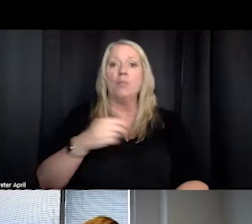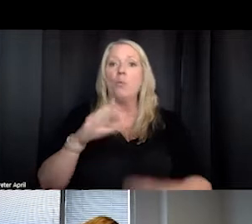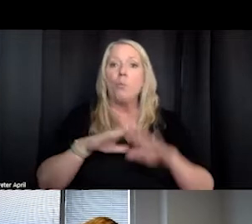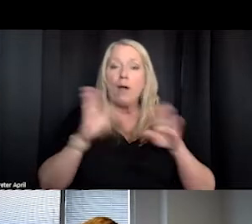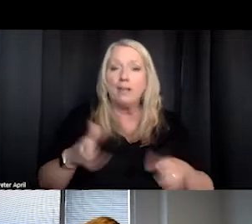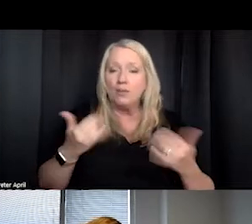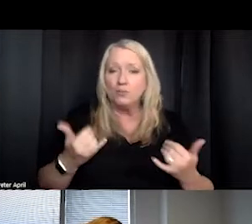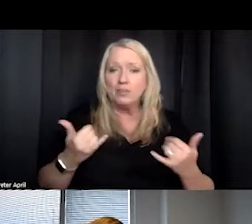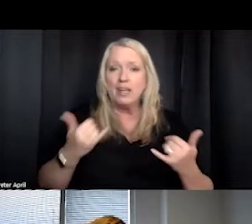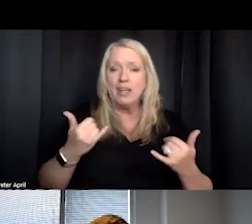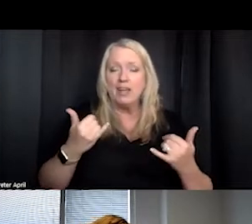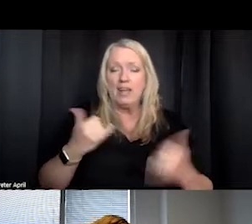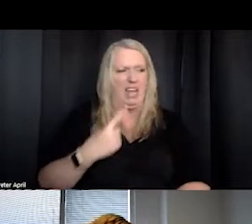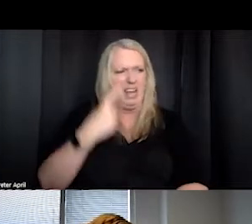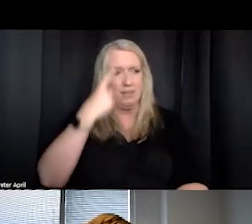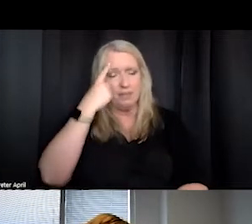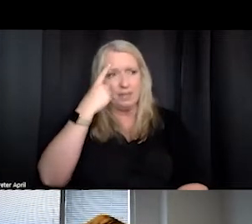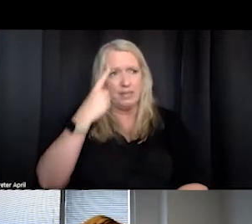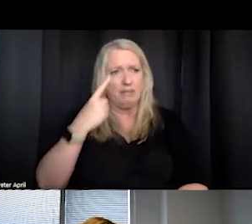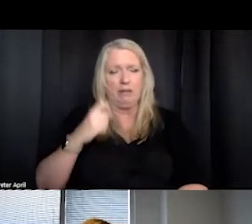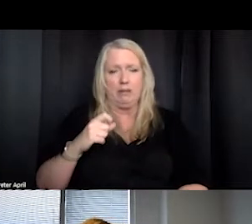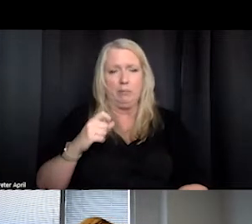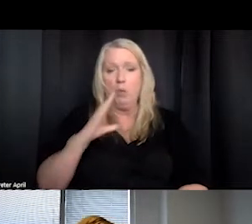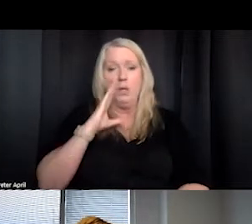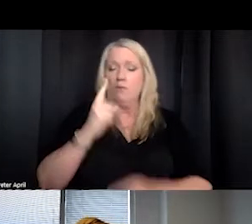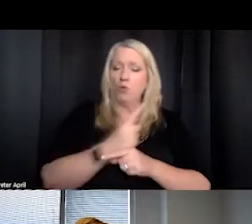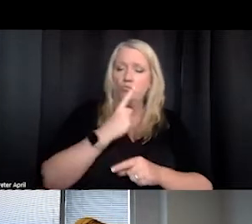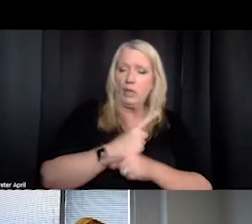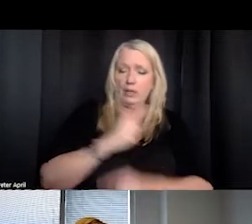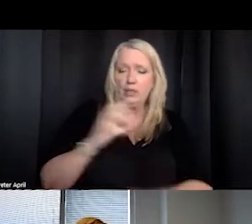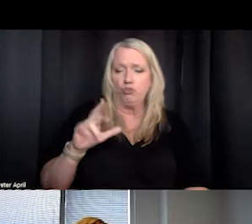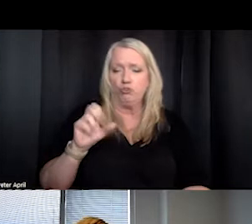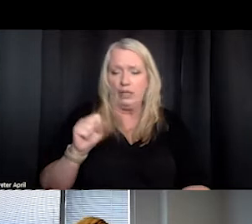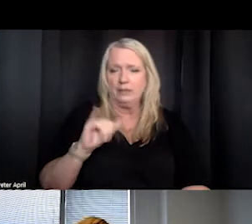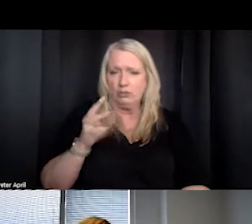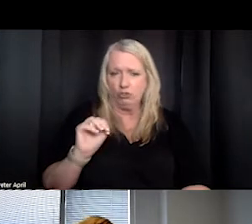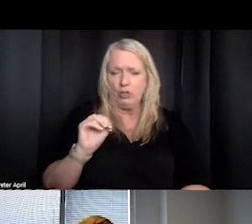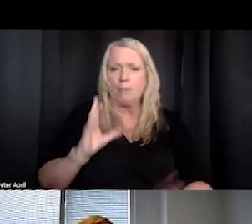AND I THINK AT LEAST ONE OF OUR REGULAR CRISIS JAM PARTICIPANTS IS THERE PARTICIPATING.